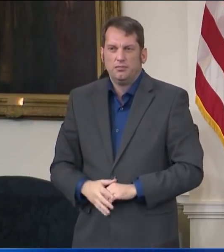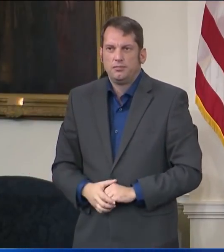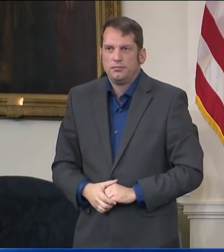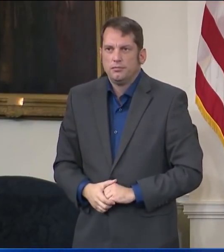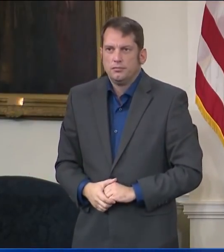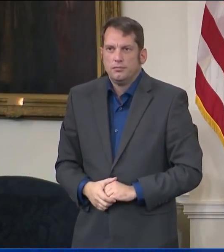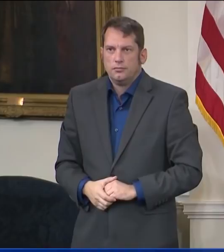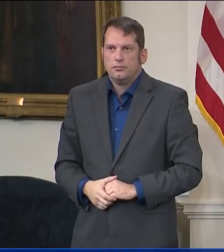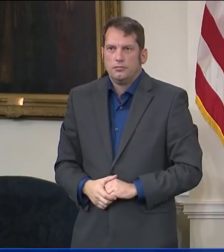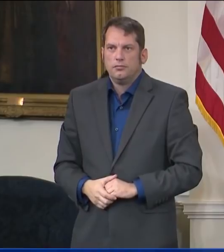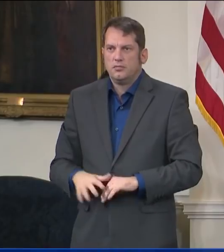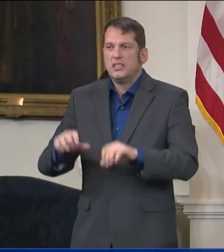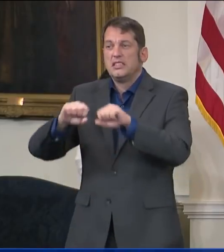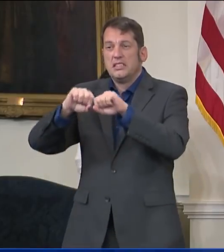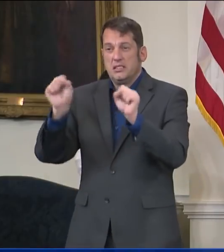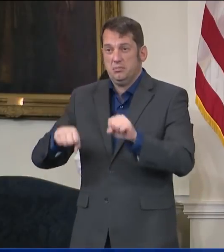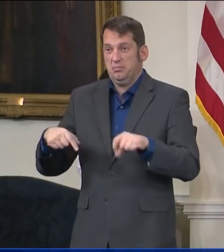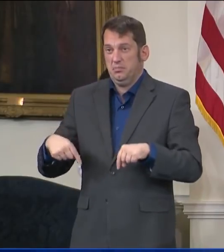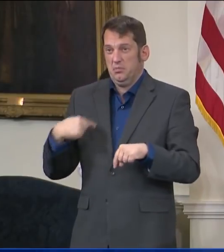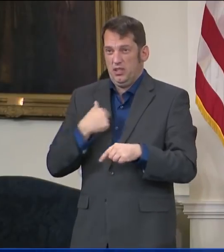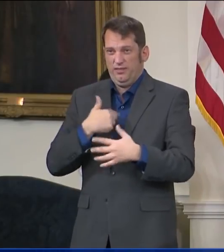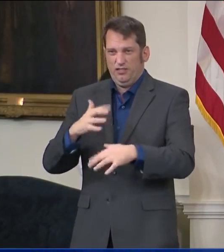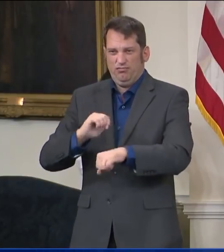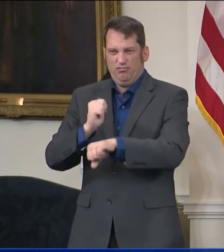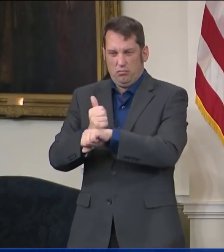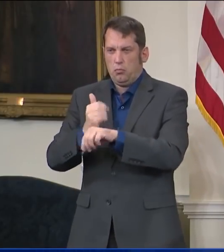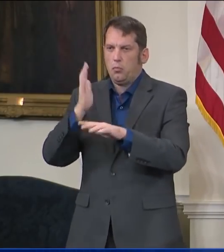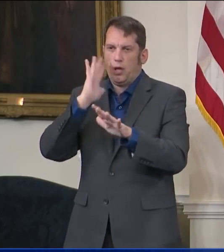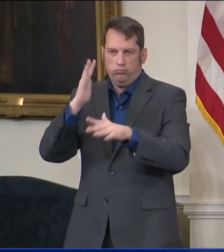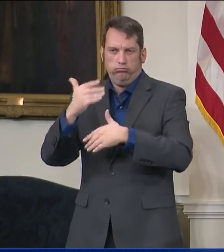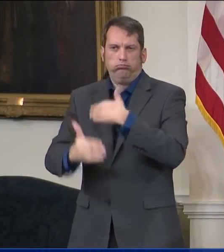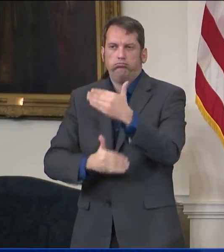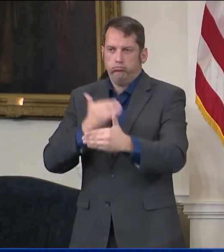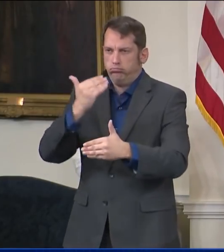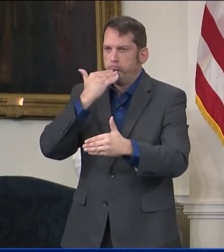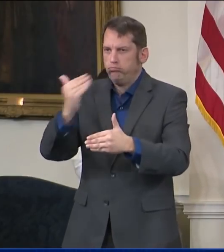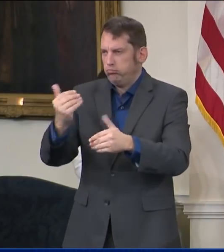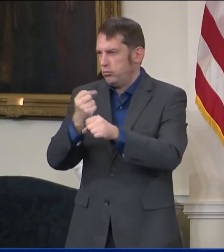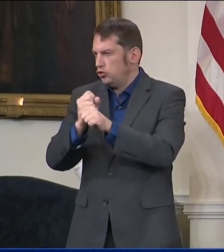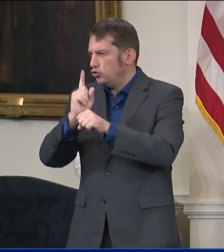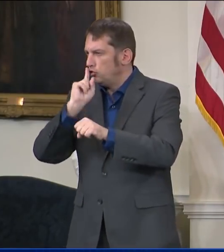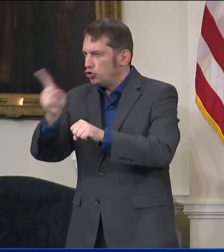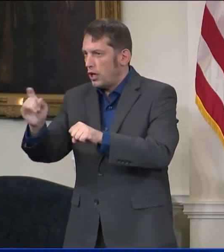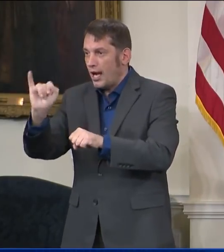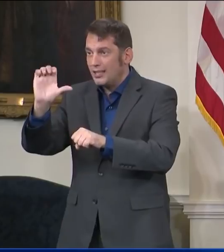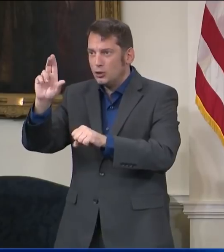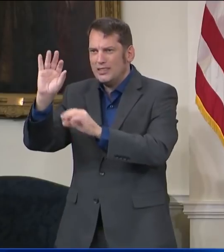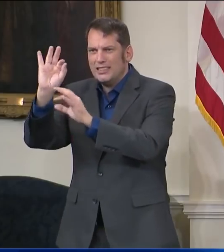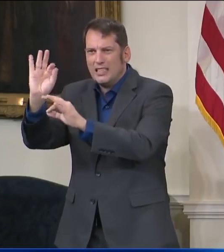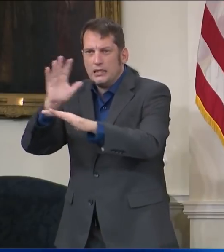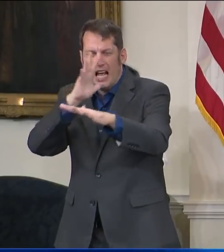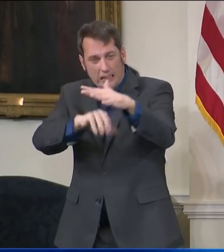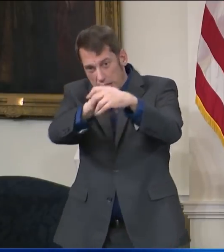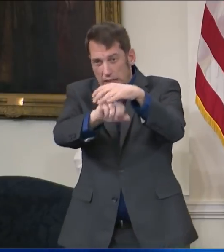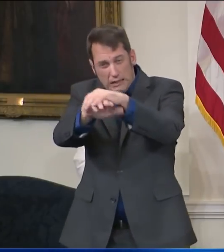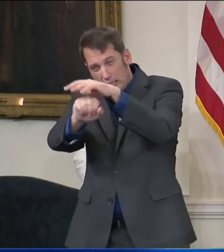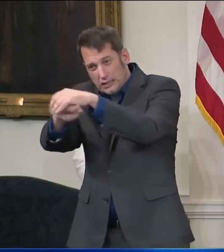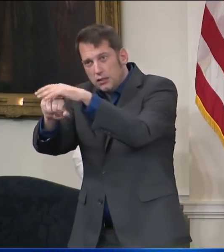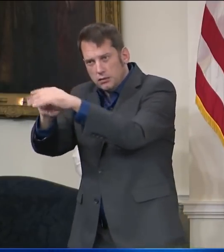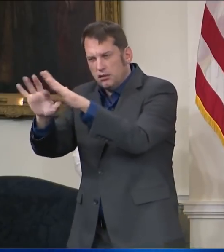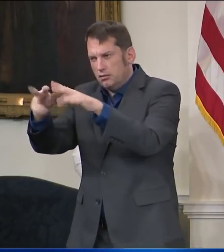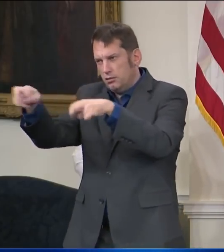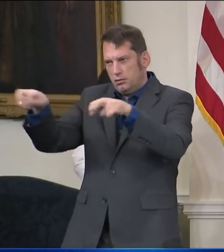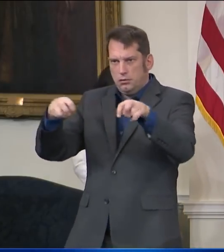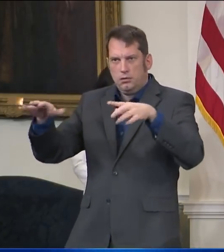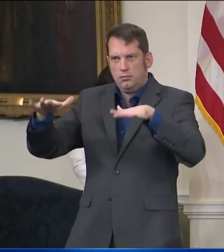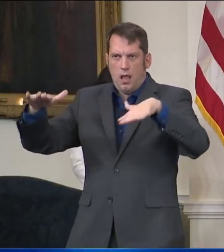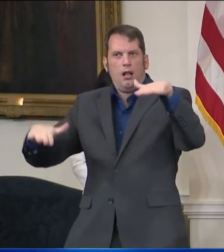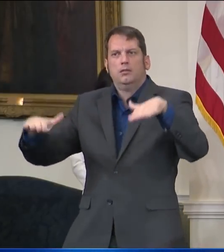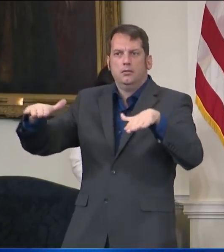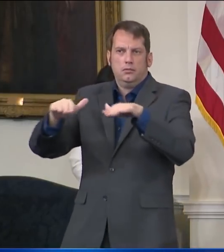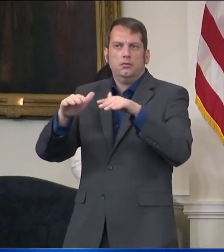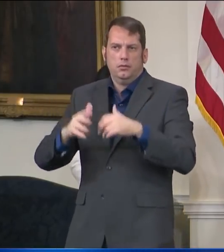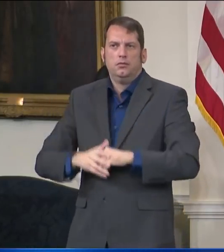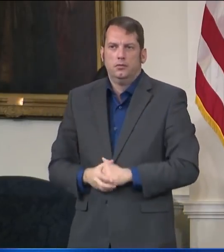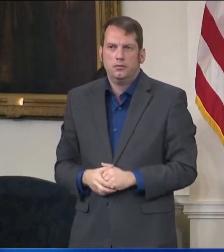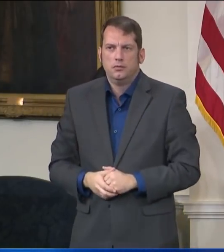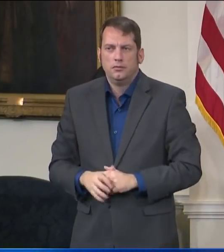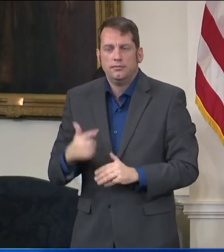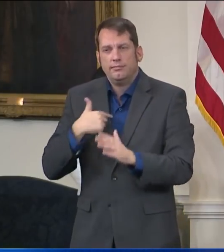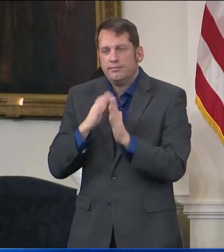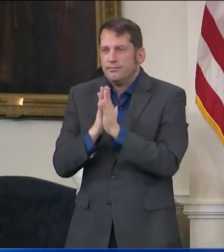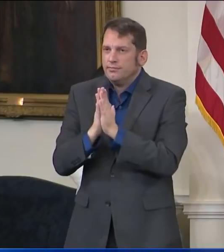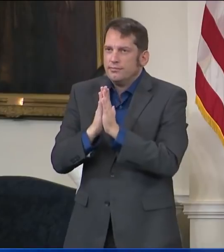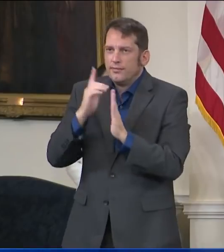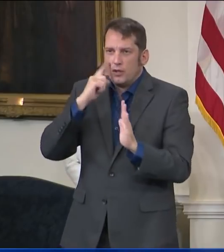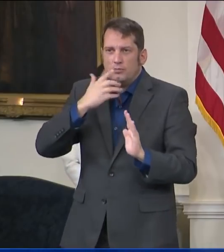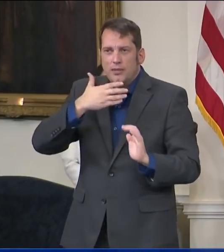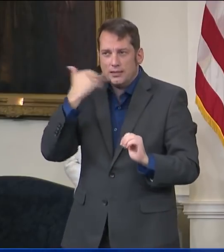I’M CERTAIN IT’LL DO IT’LL IMPROVE ICU BED FLOW AS WE ANTICIPATE AS A GOVERNOR HAS JUST TOLD US A LARGE NUMBER OF CRITICALLY ILL PATIENTS.